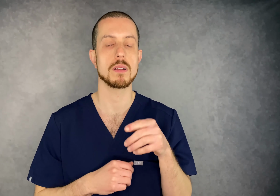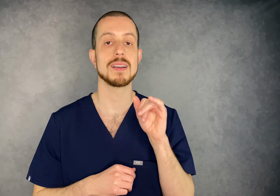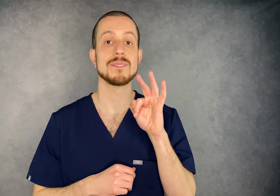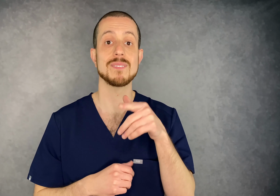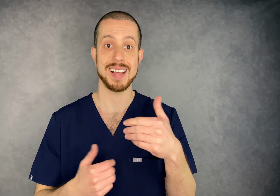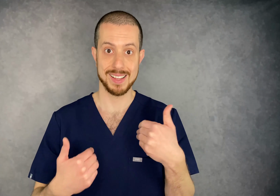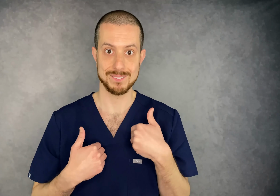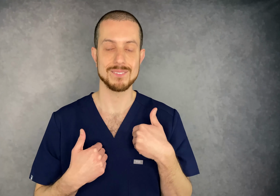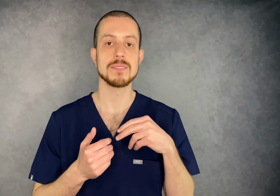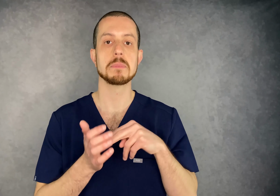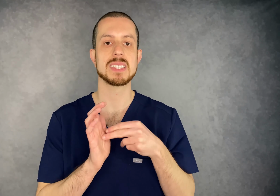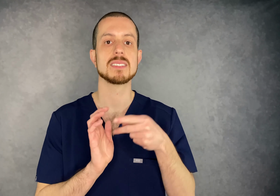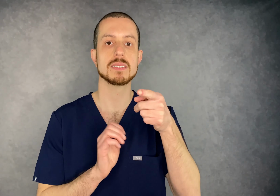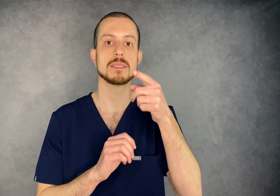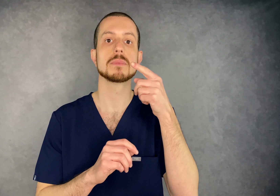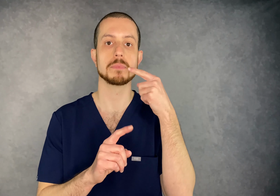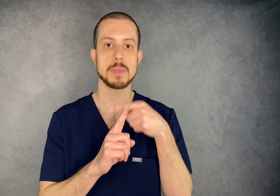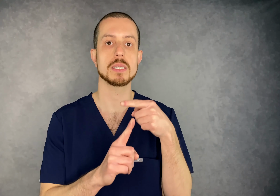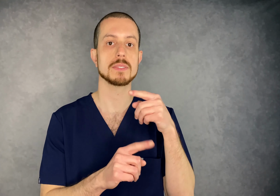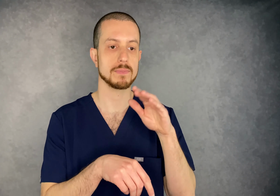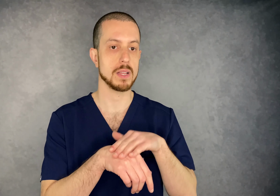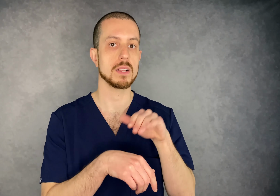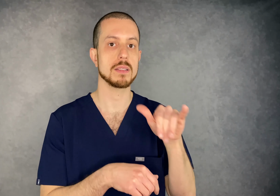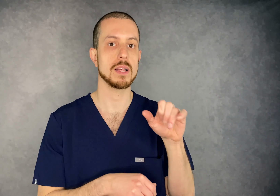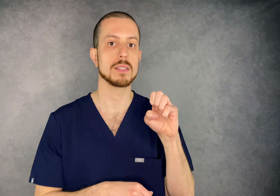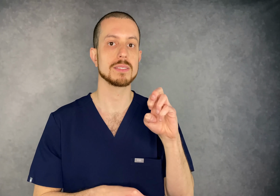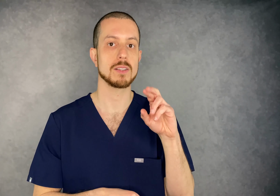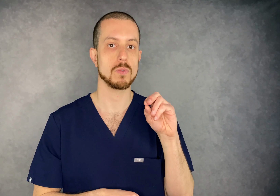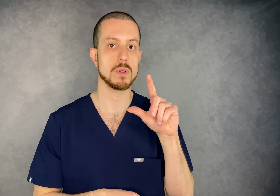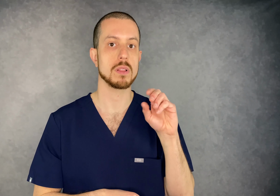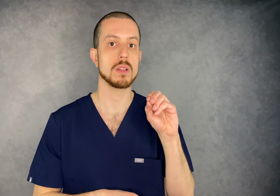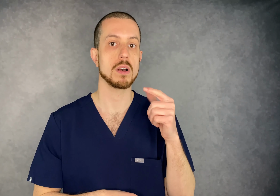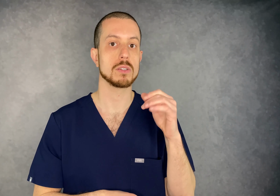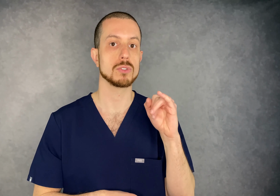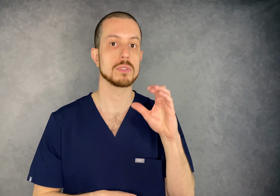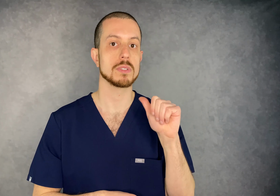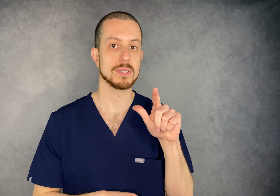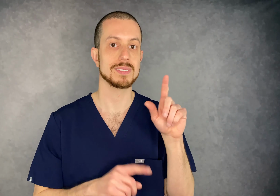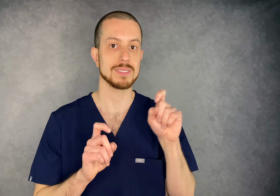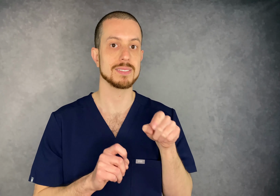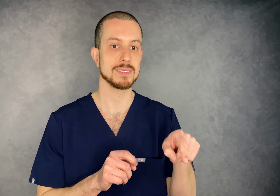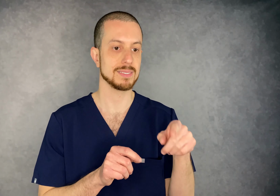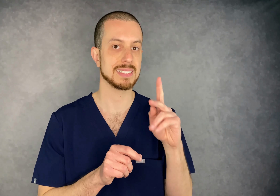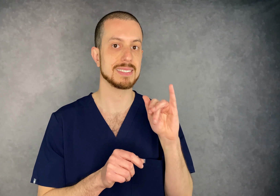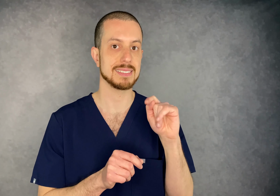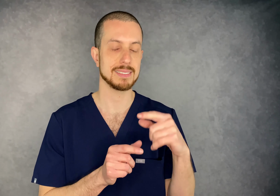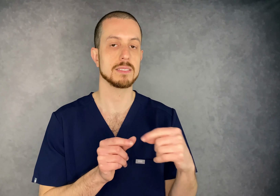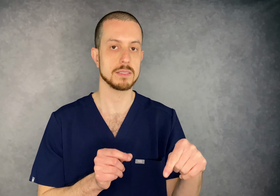If it was able to detect antibodies, then the serological testing kit will display a positive result.